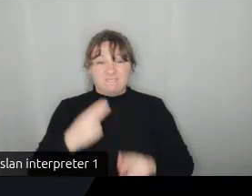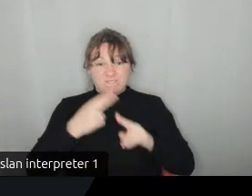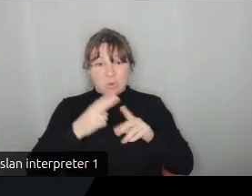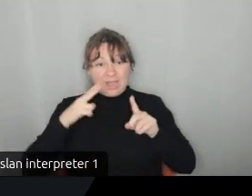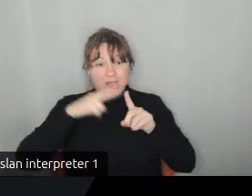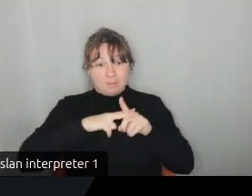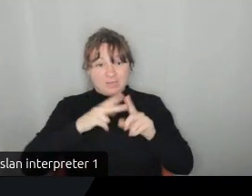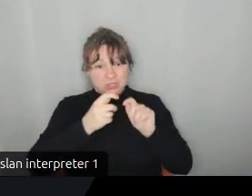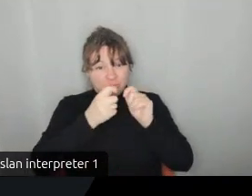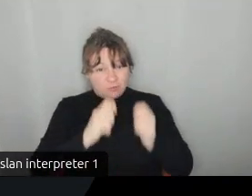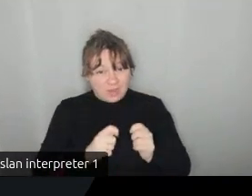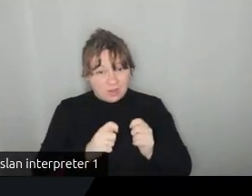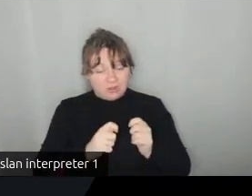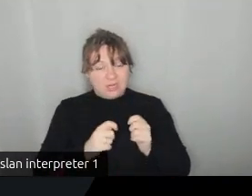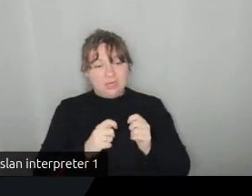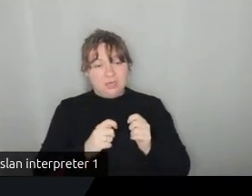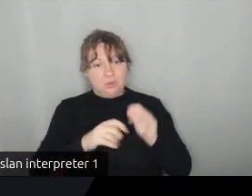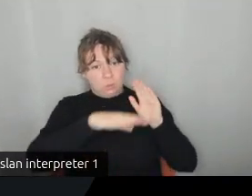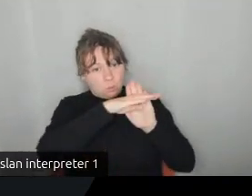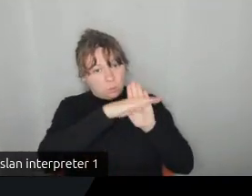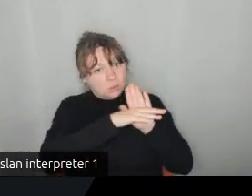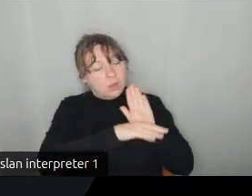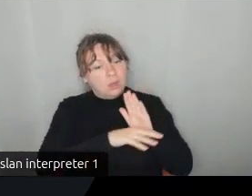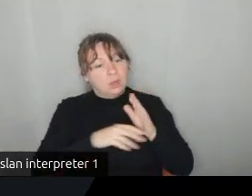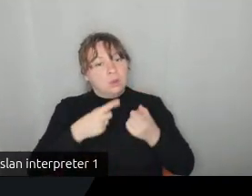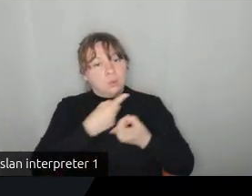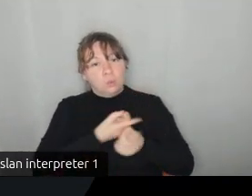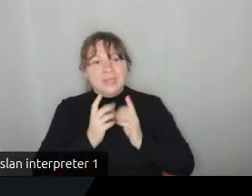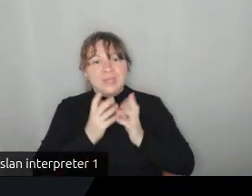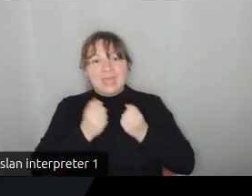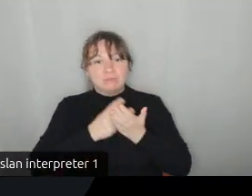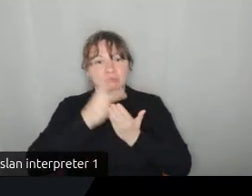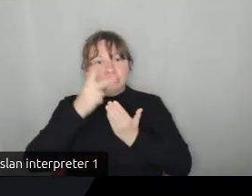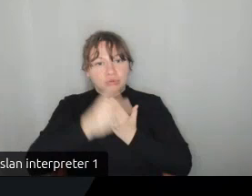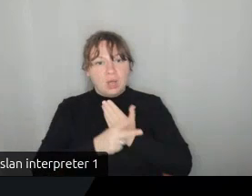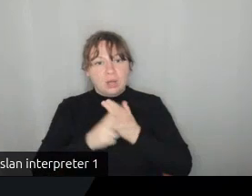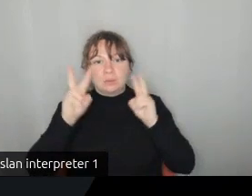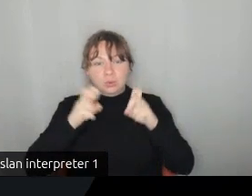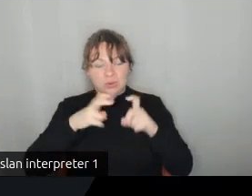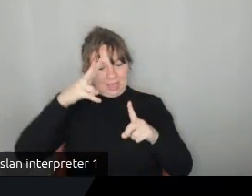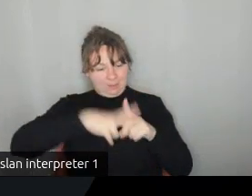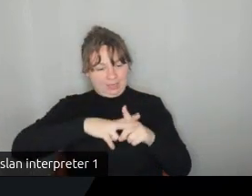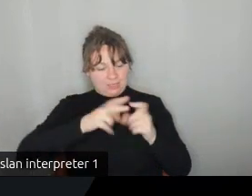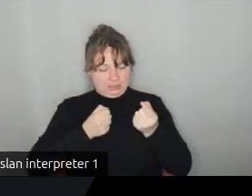to protection orders. Uh we do run a program called the Application assistance program every Friday